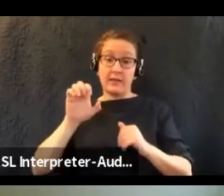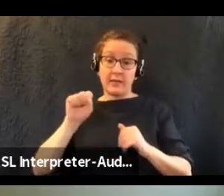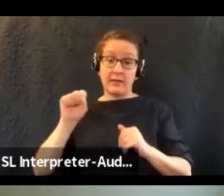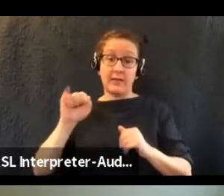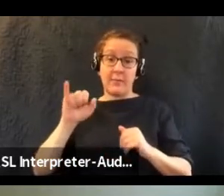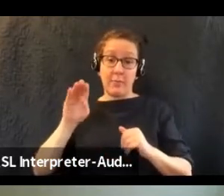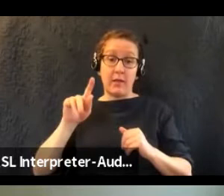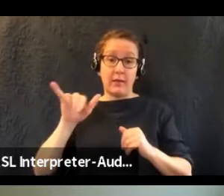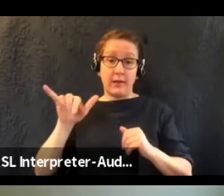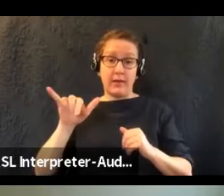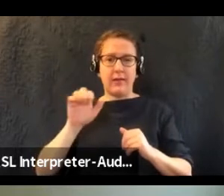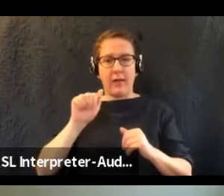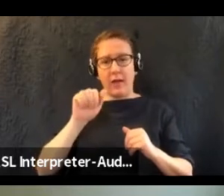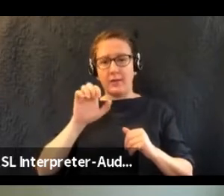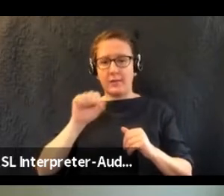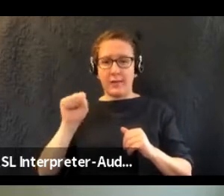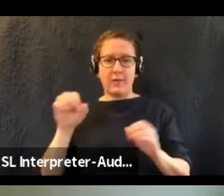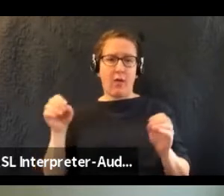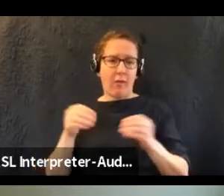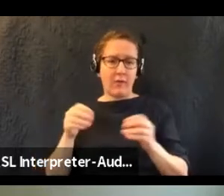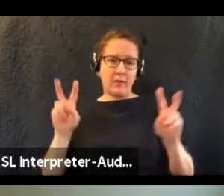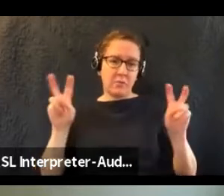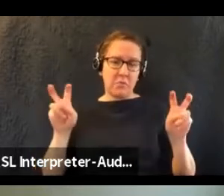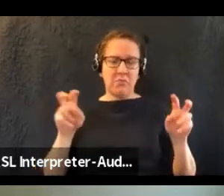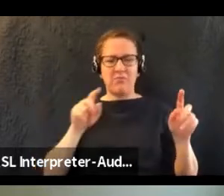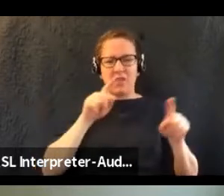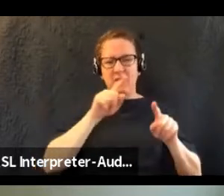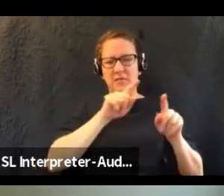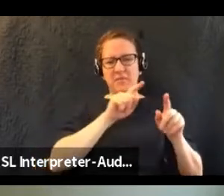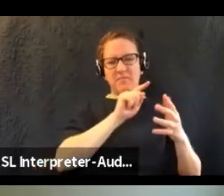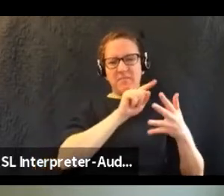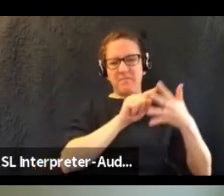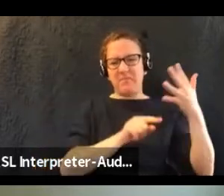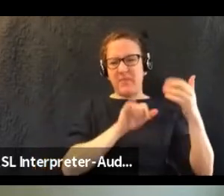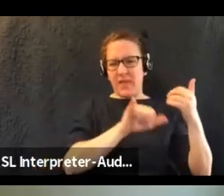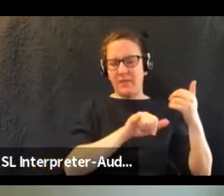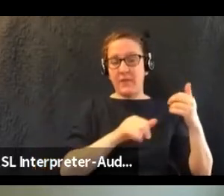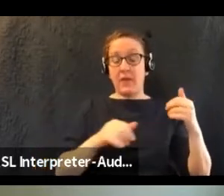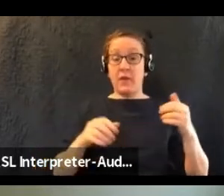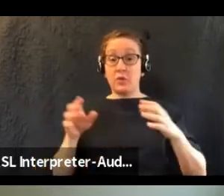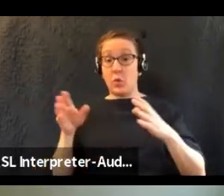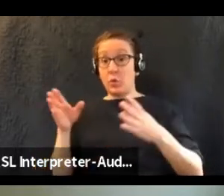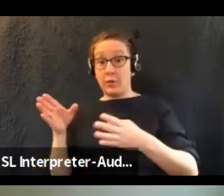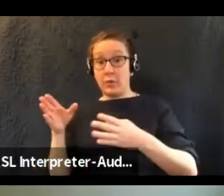but the focus has really shifted to be: We are a resource for students with disabilities,